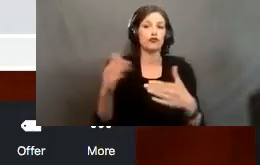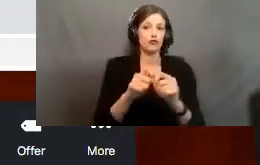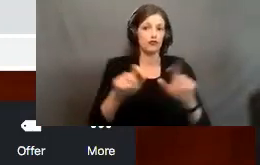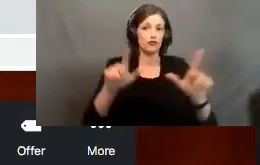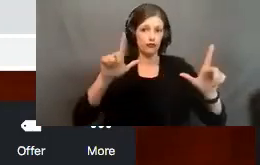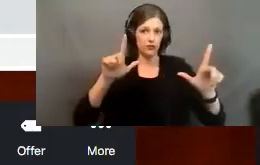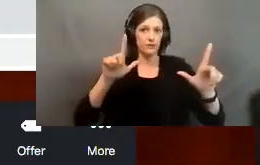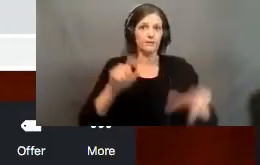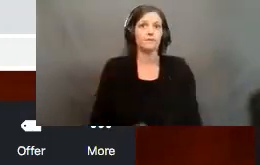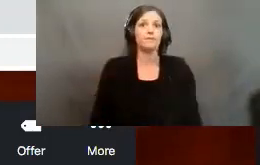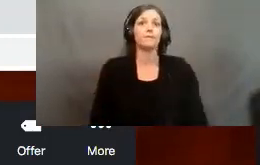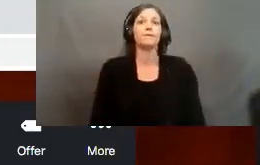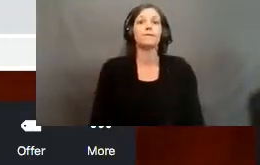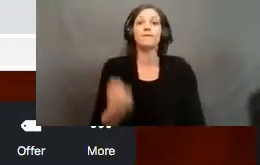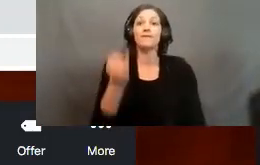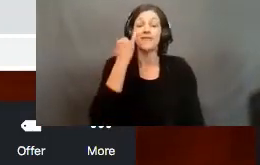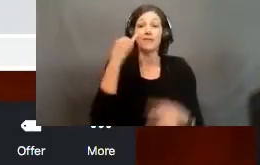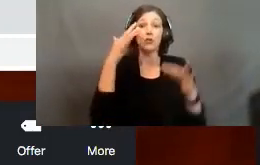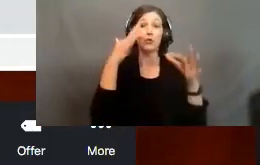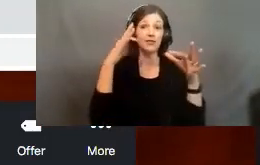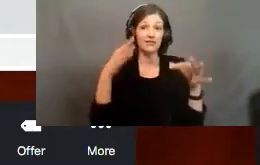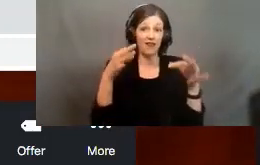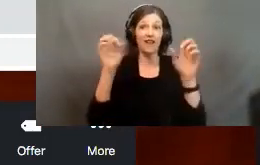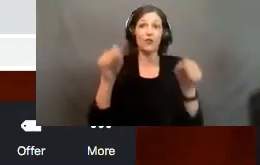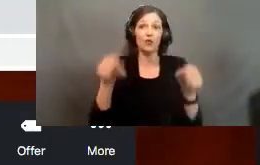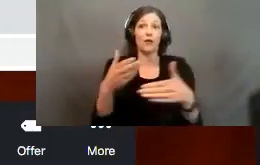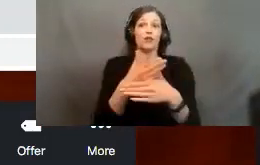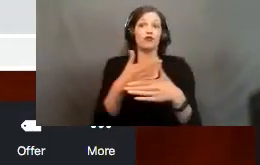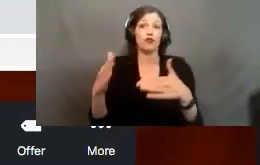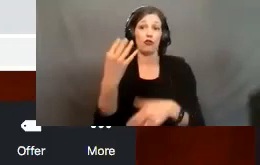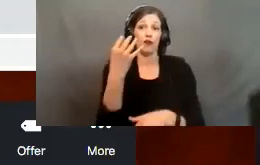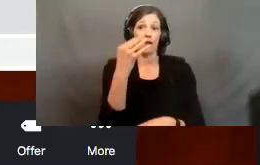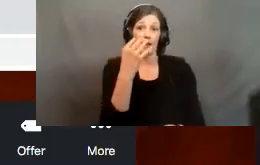and if you choose to, share your camera. So I will click on this